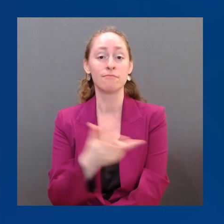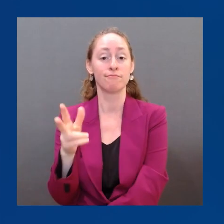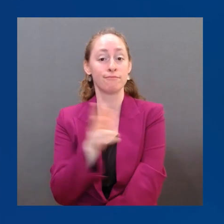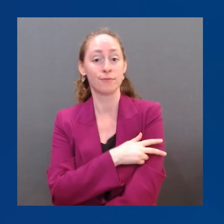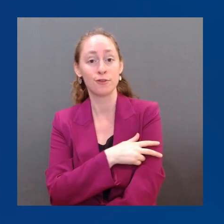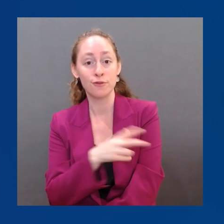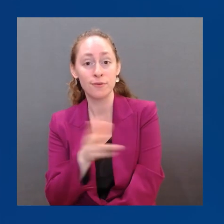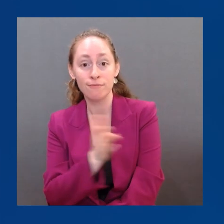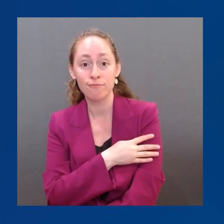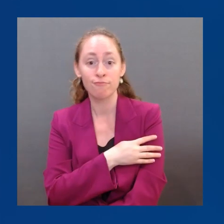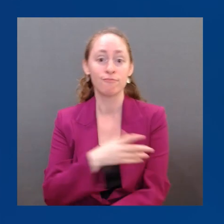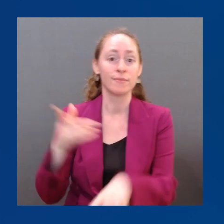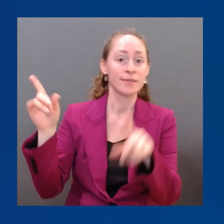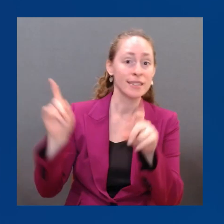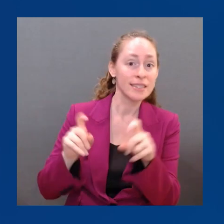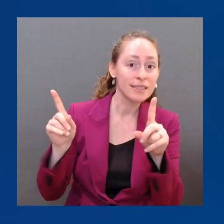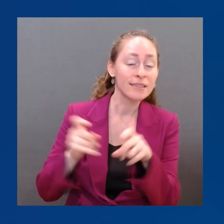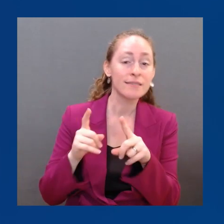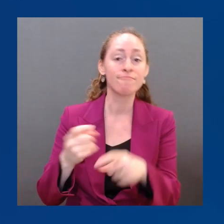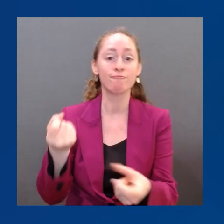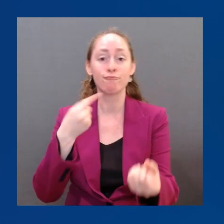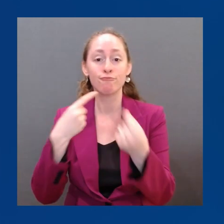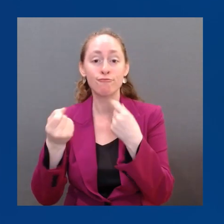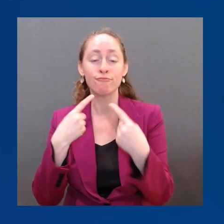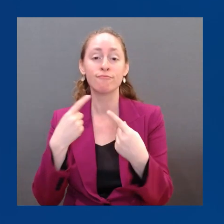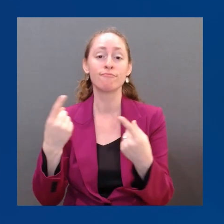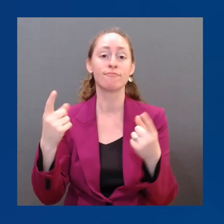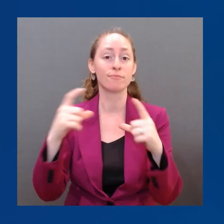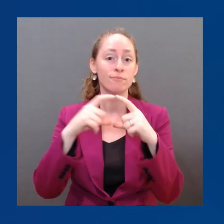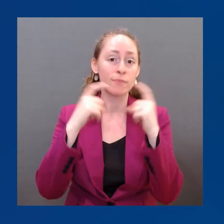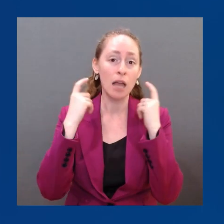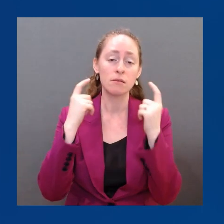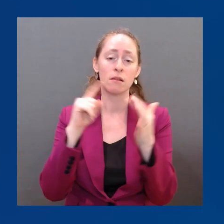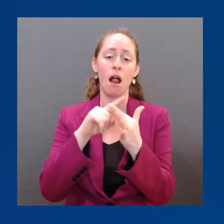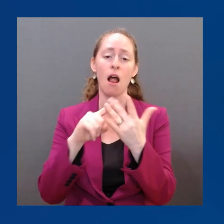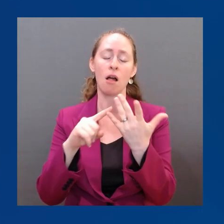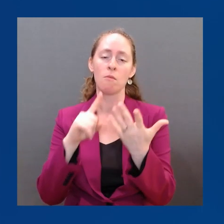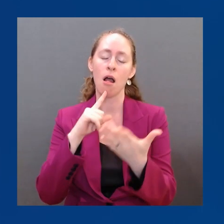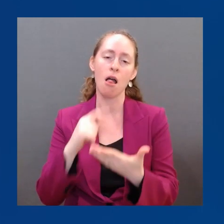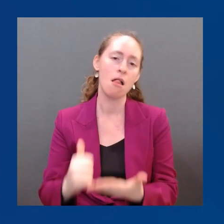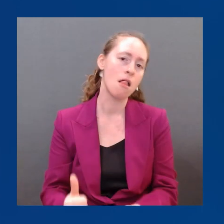all of that make an enormous difference. And we've got to keep using that as the virus evolves